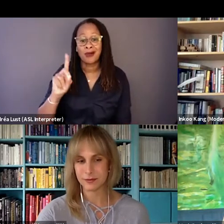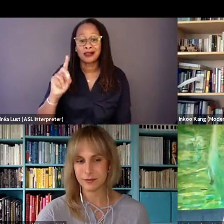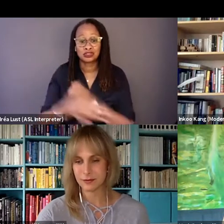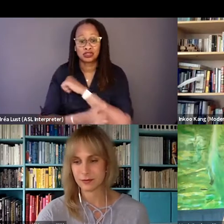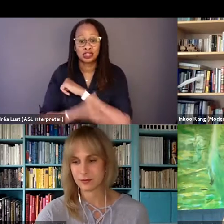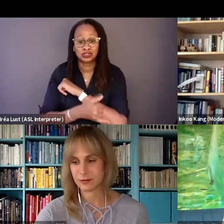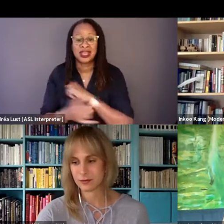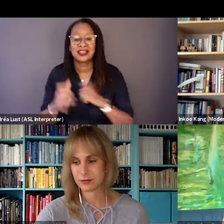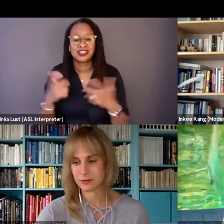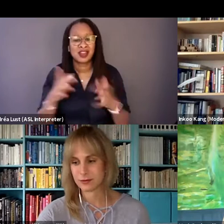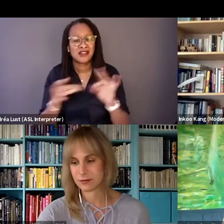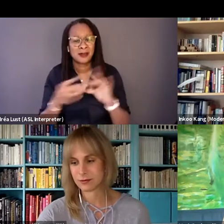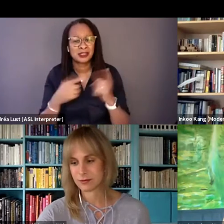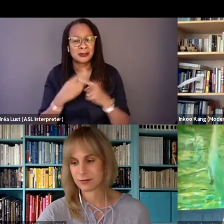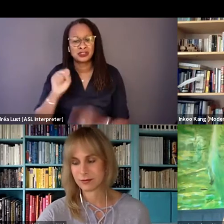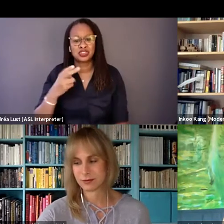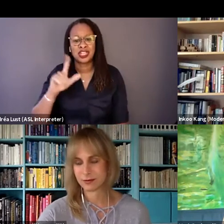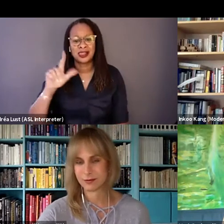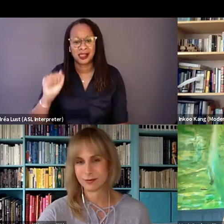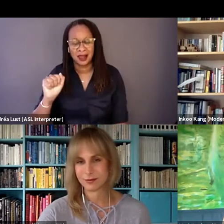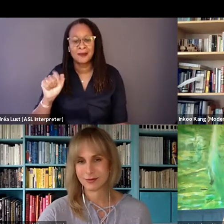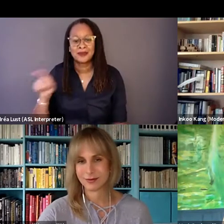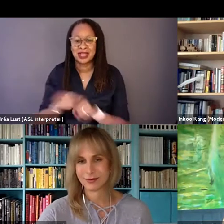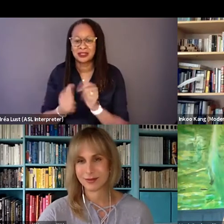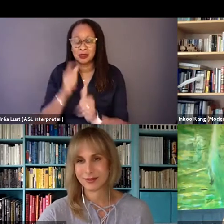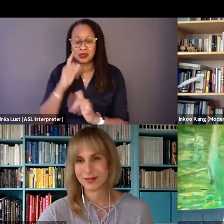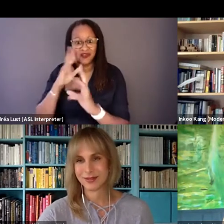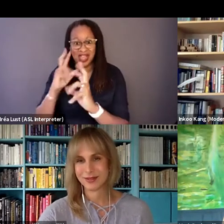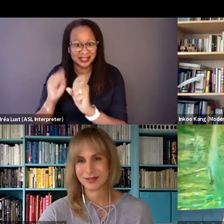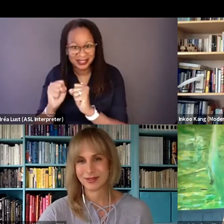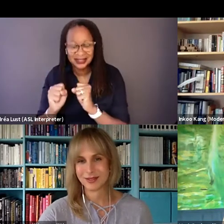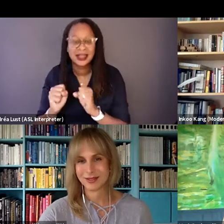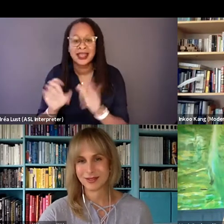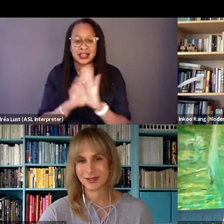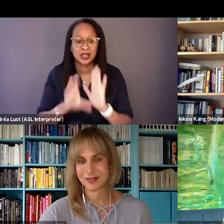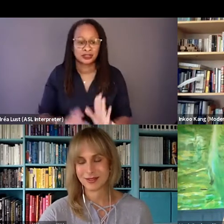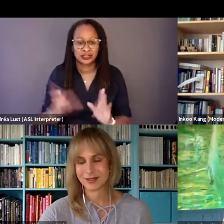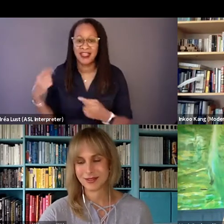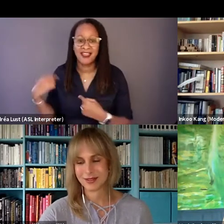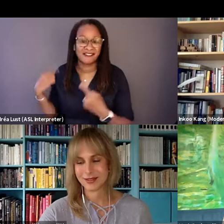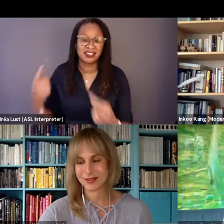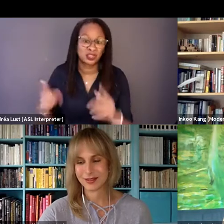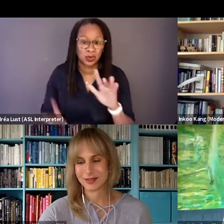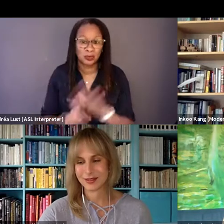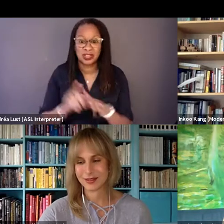being one of the most riveting characters ever to appear on a screen.